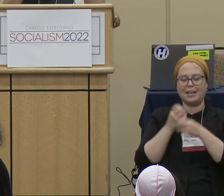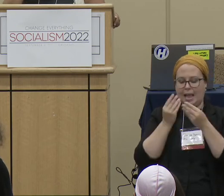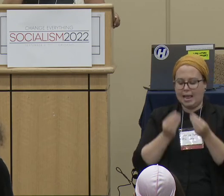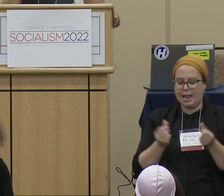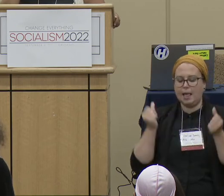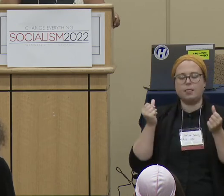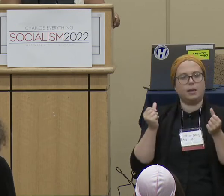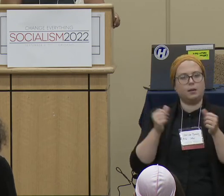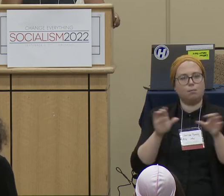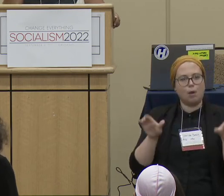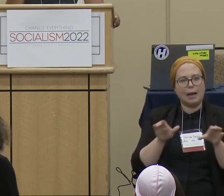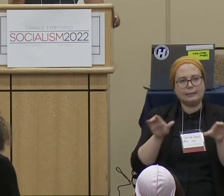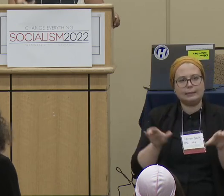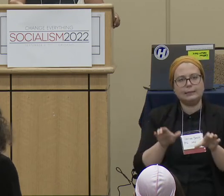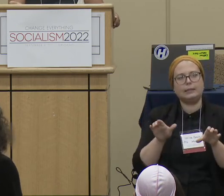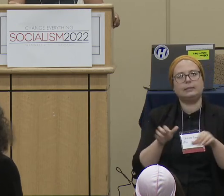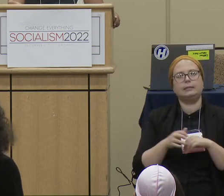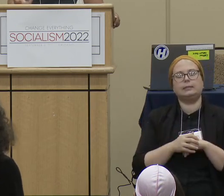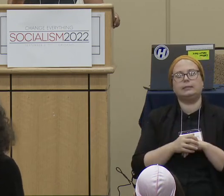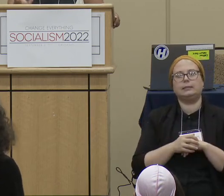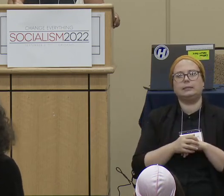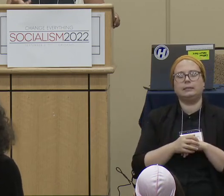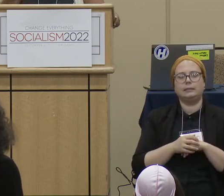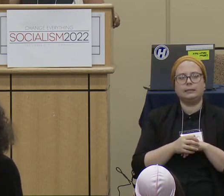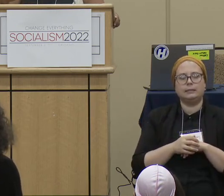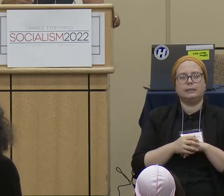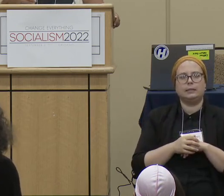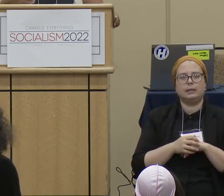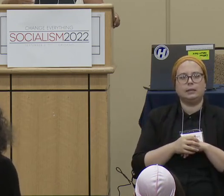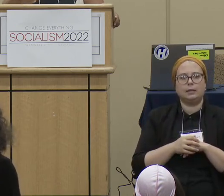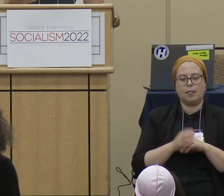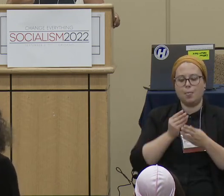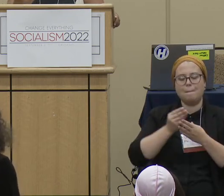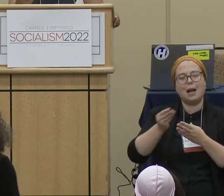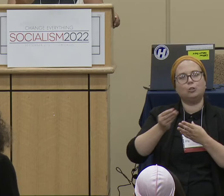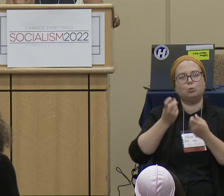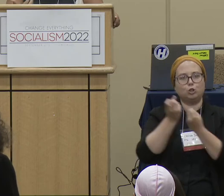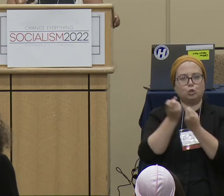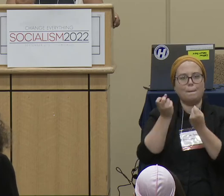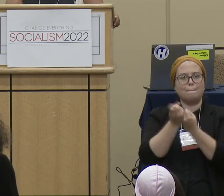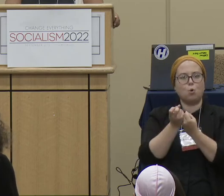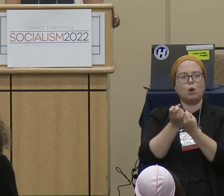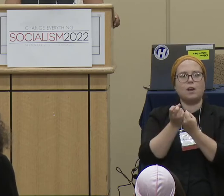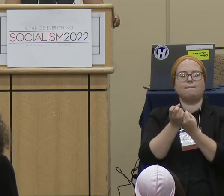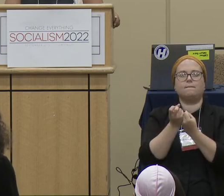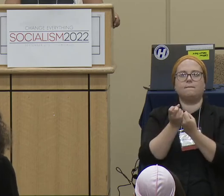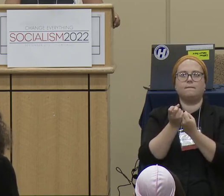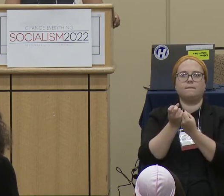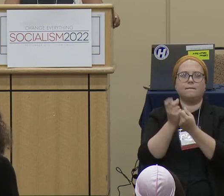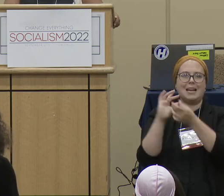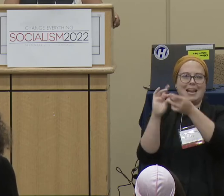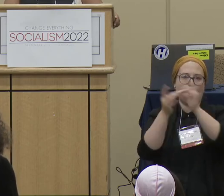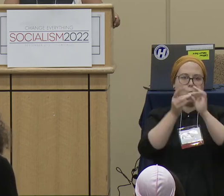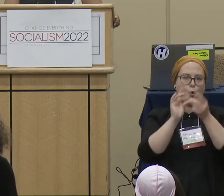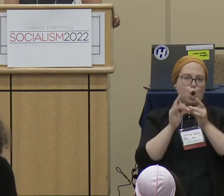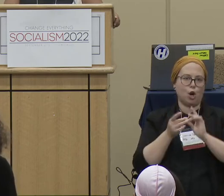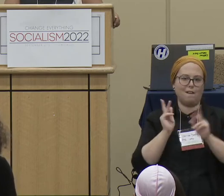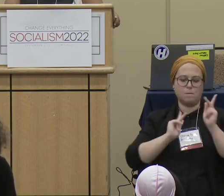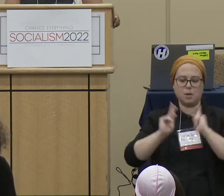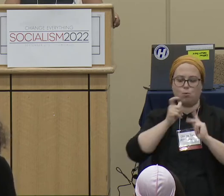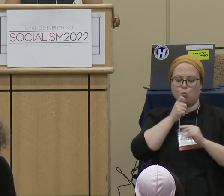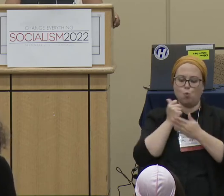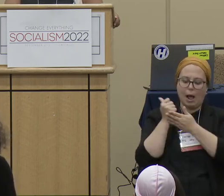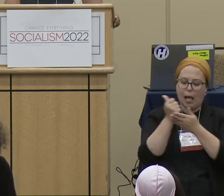they get healing practices. They buy into a supportive